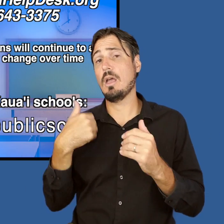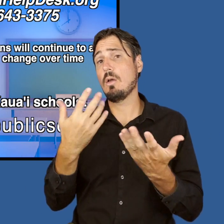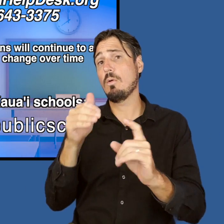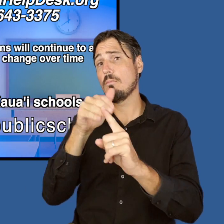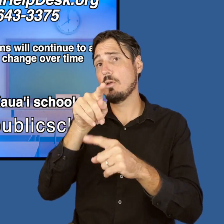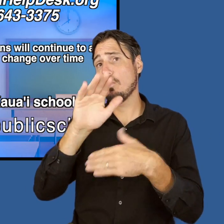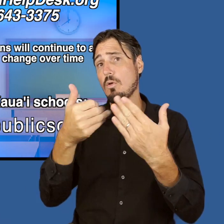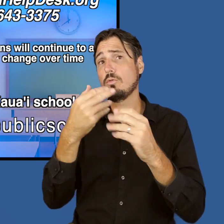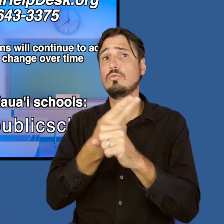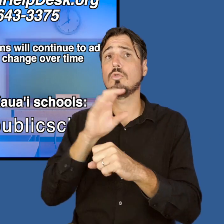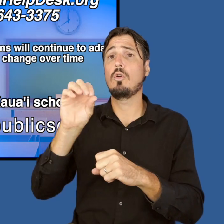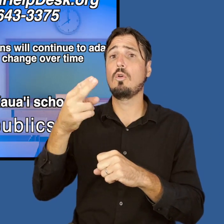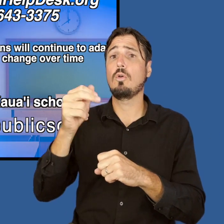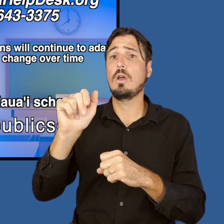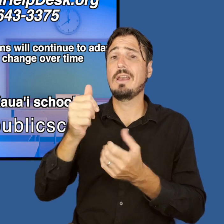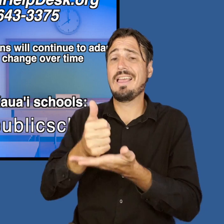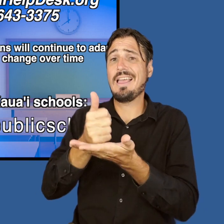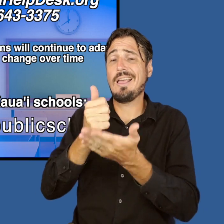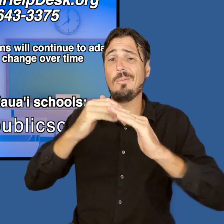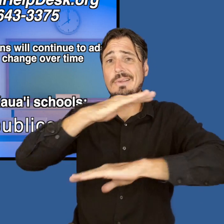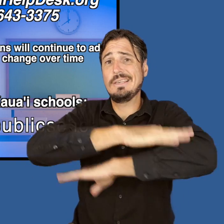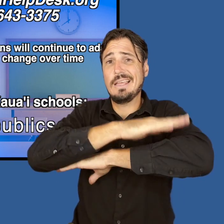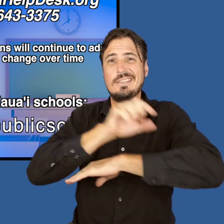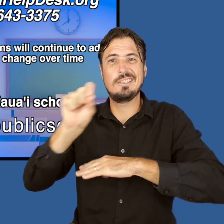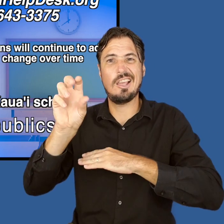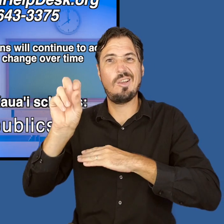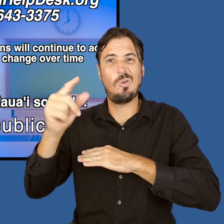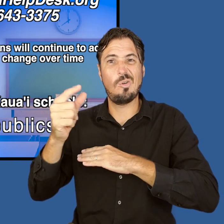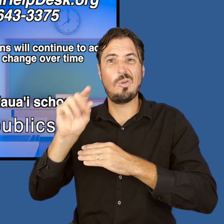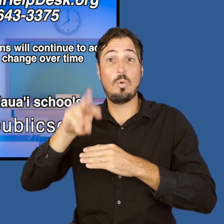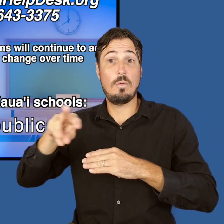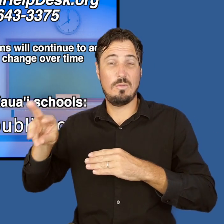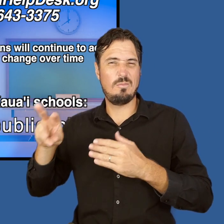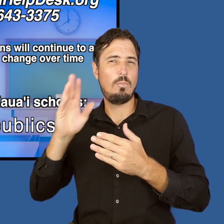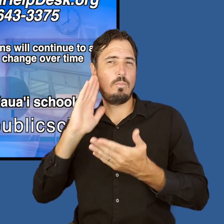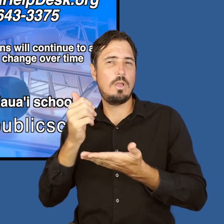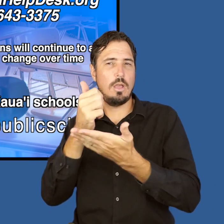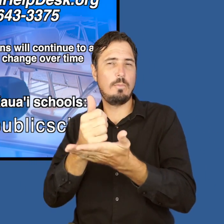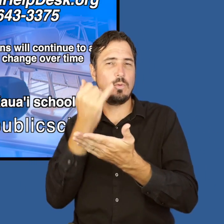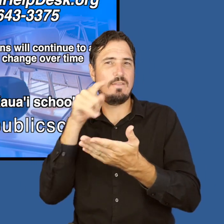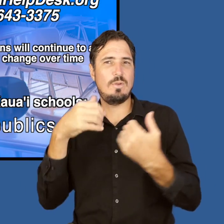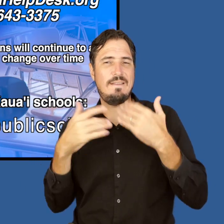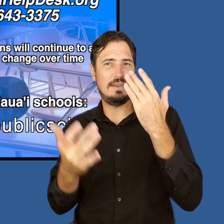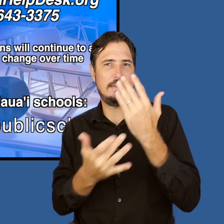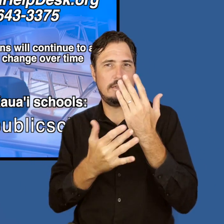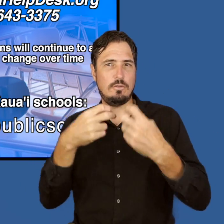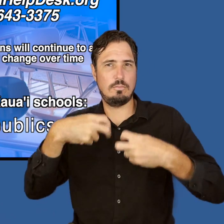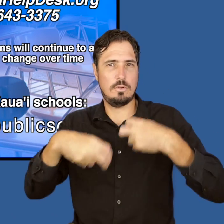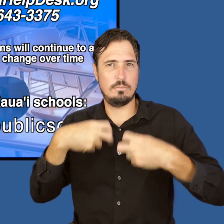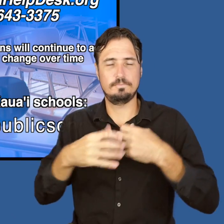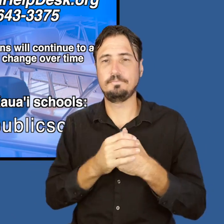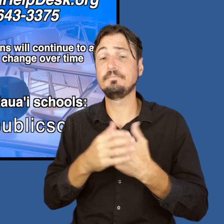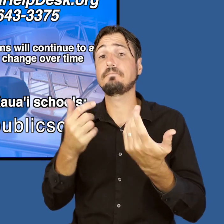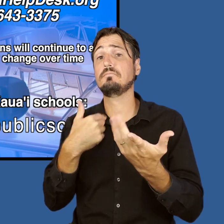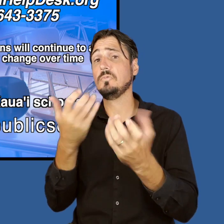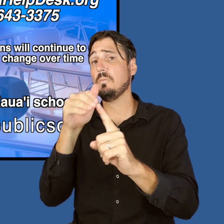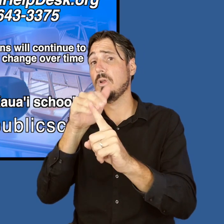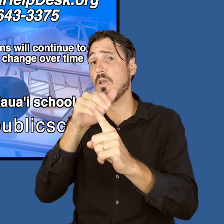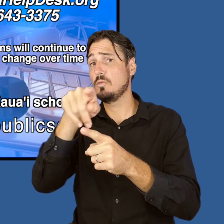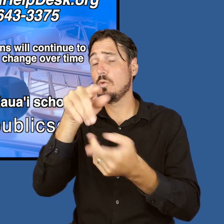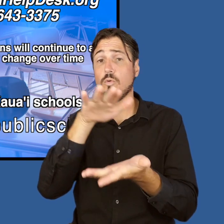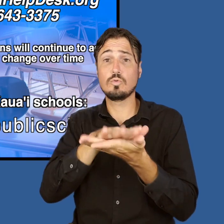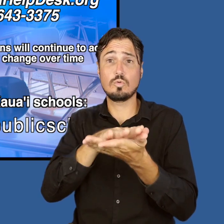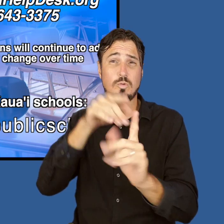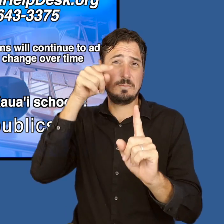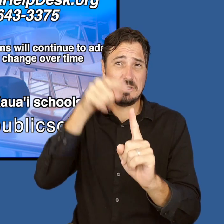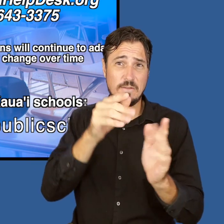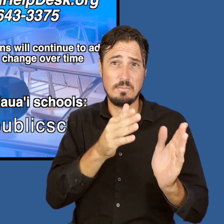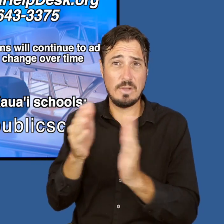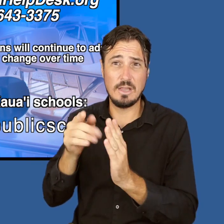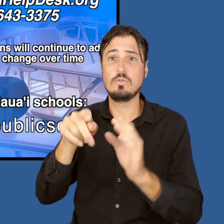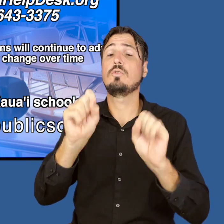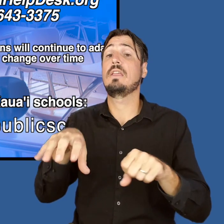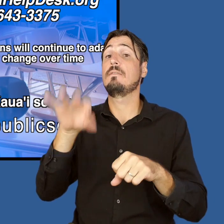the ohanahelpdesk.org website for your tech support needs. I would also like to remind everyone that the school specific plans can be found on the Kaua‘i